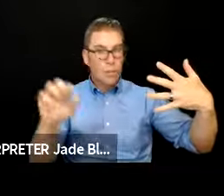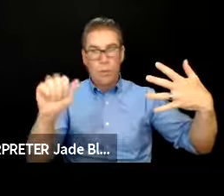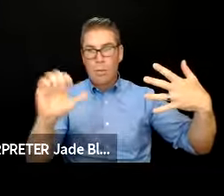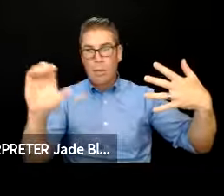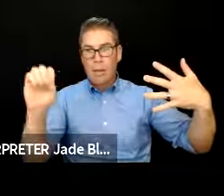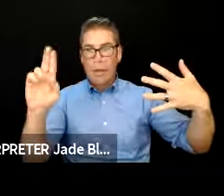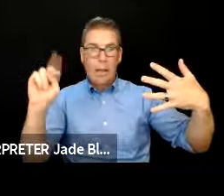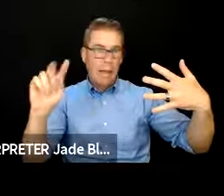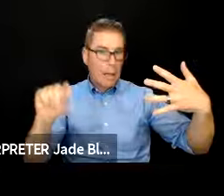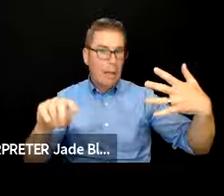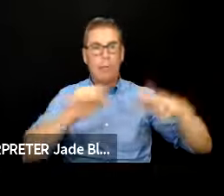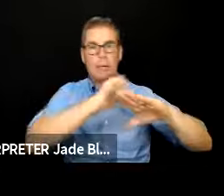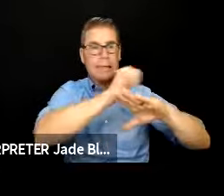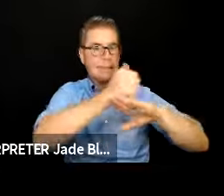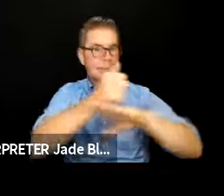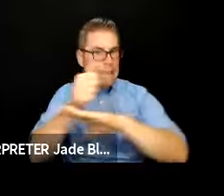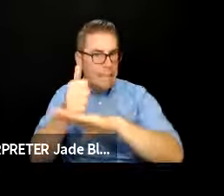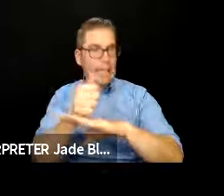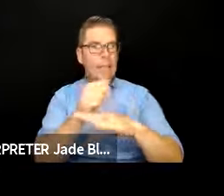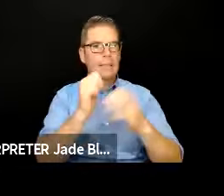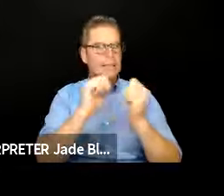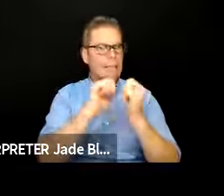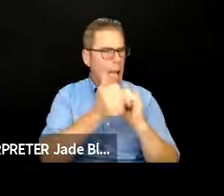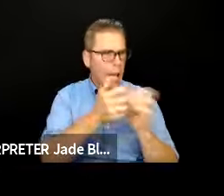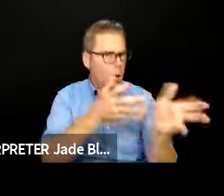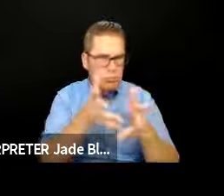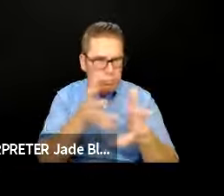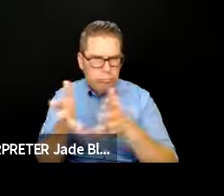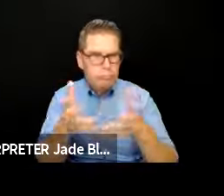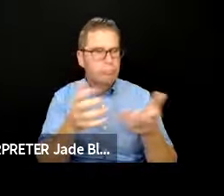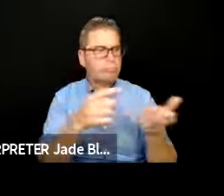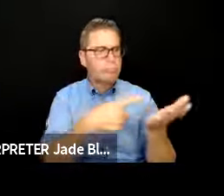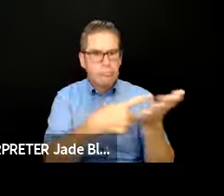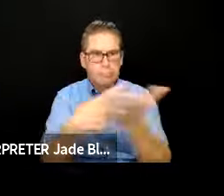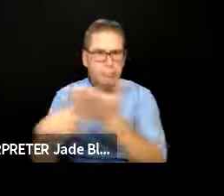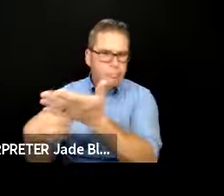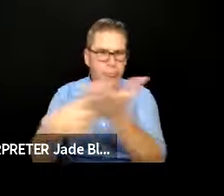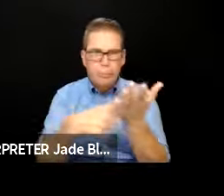All right so today I'm going to be going over briefly information p your Zoom account.